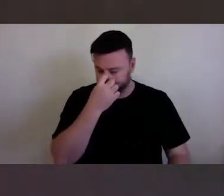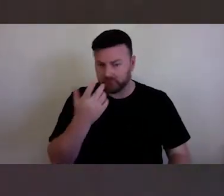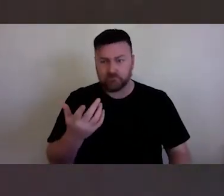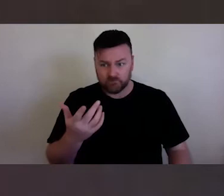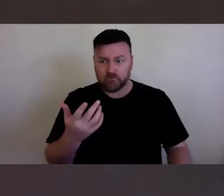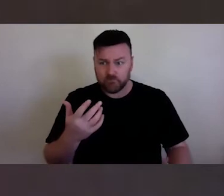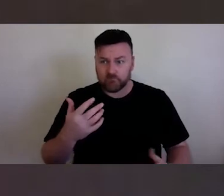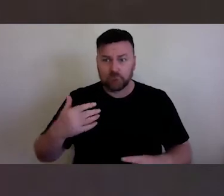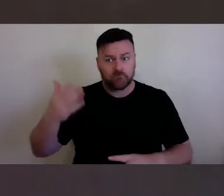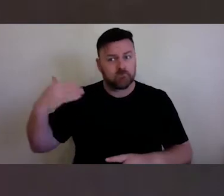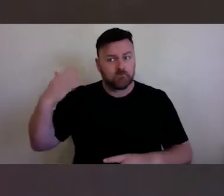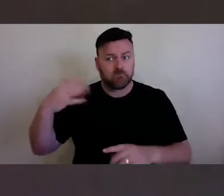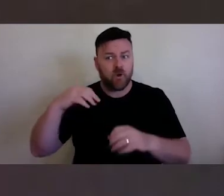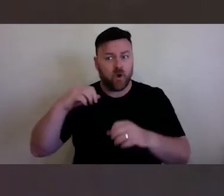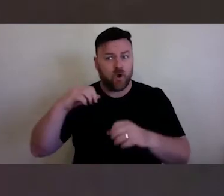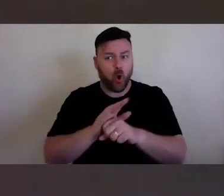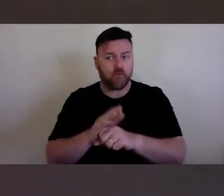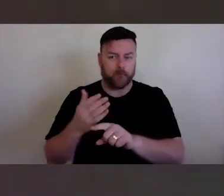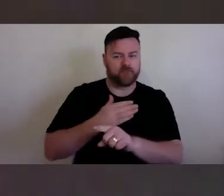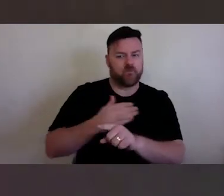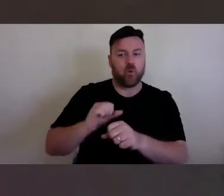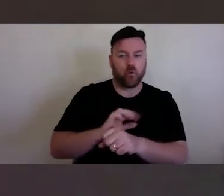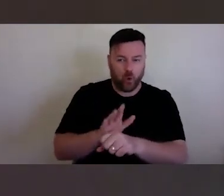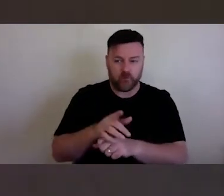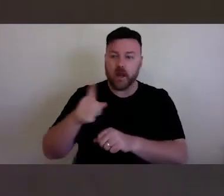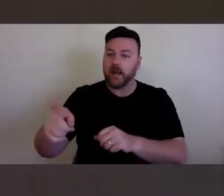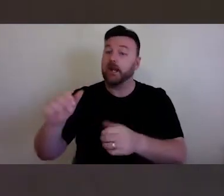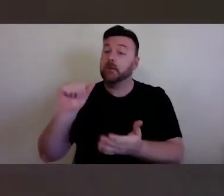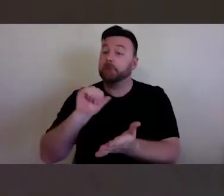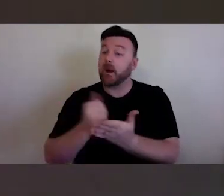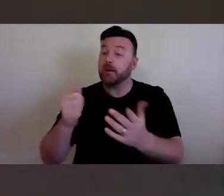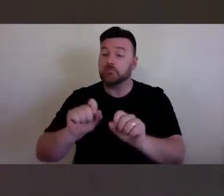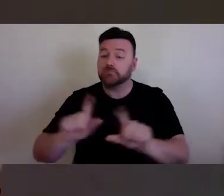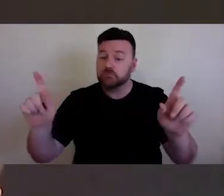published a great how-to guide on all the technical aspects around